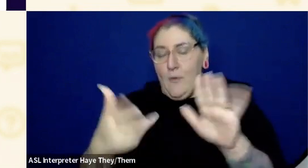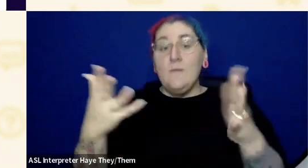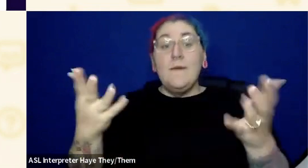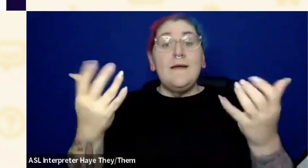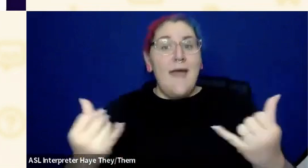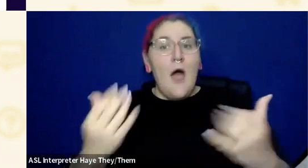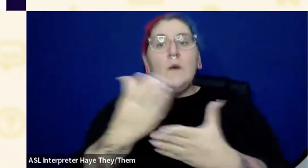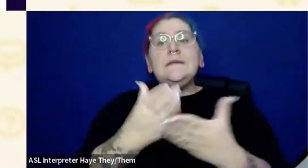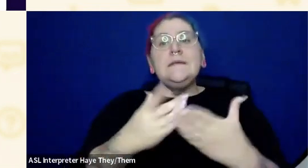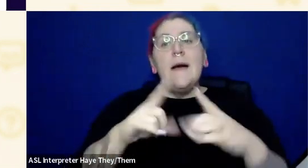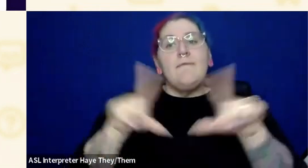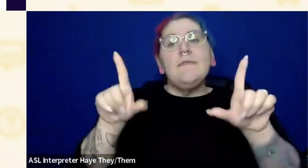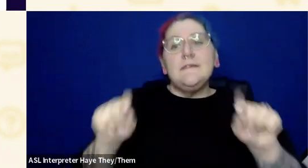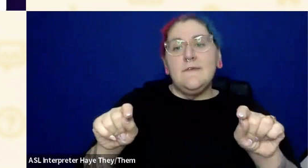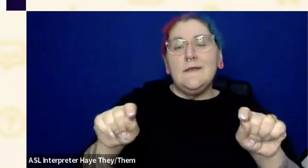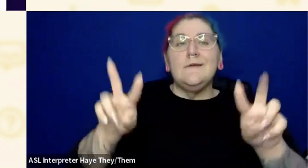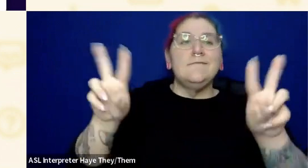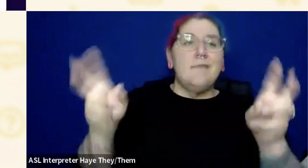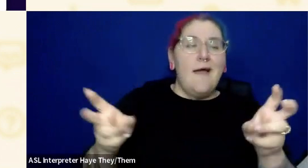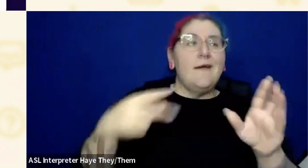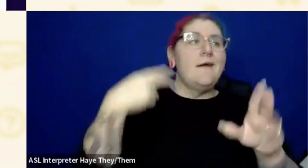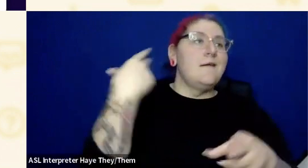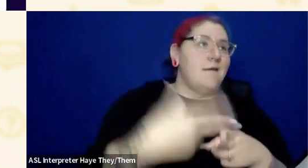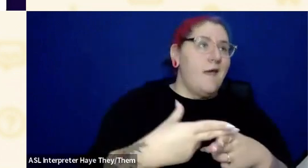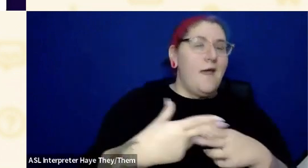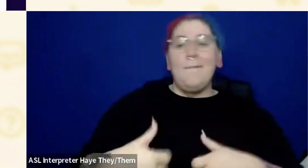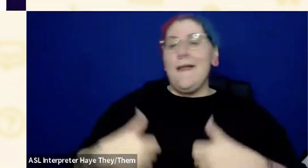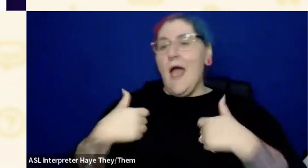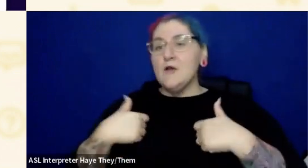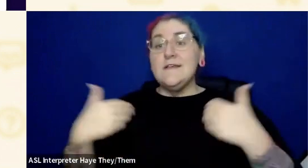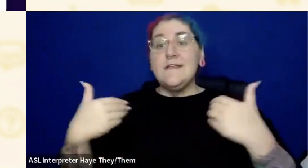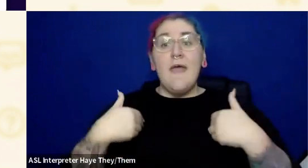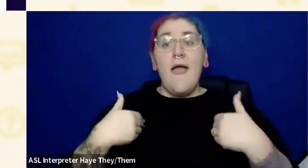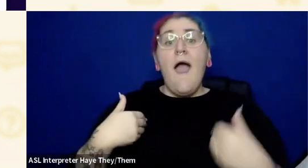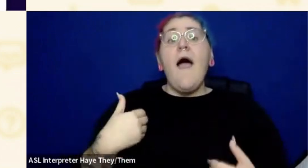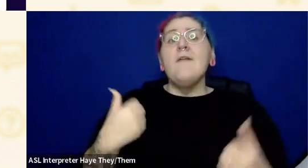on the field, and the field itself gets a label, but then each